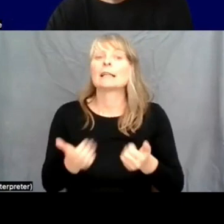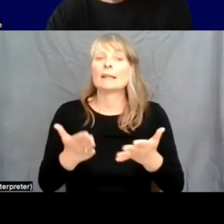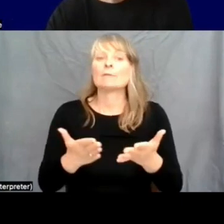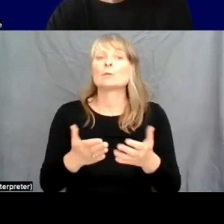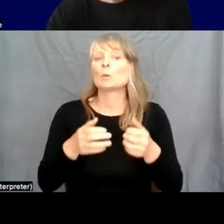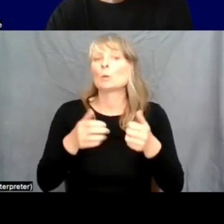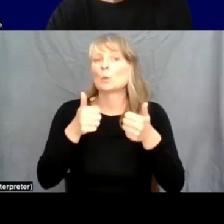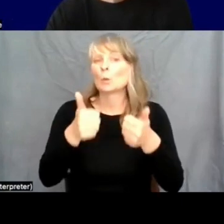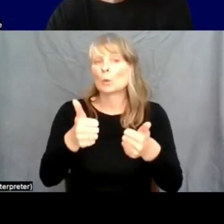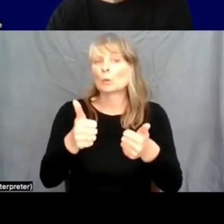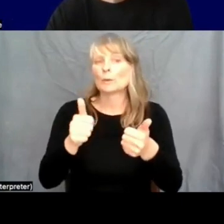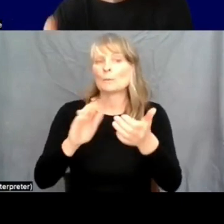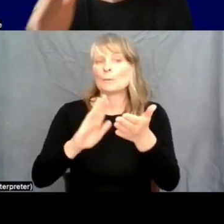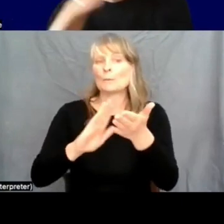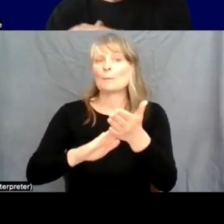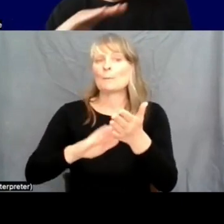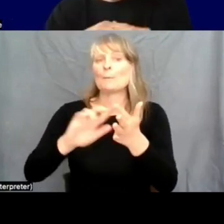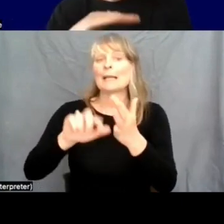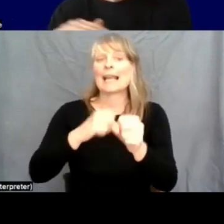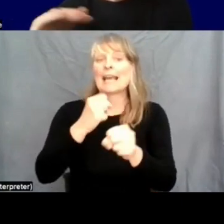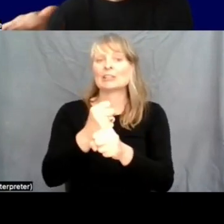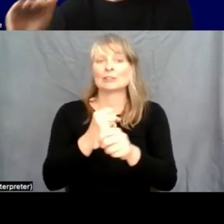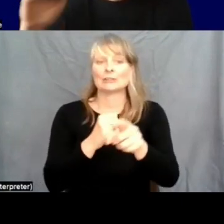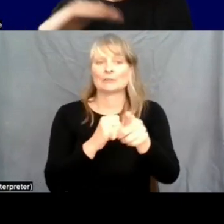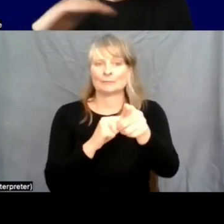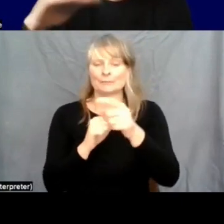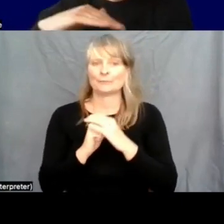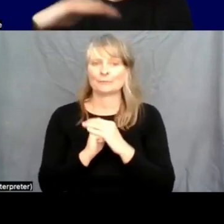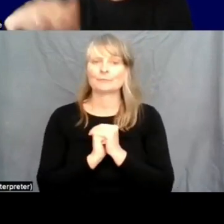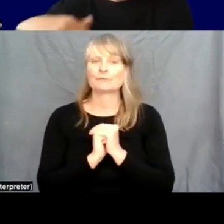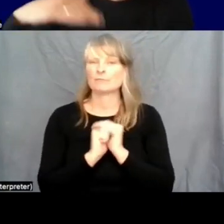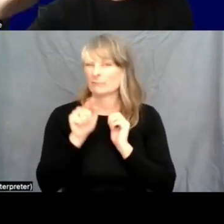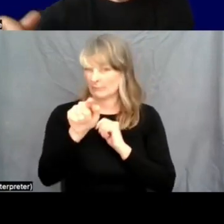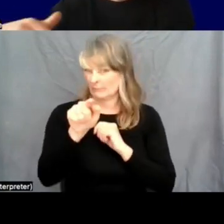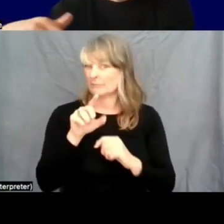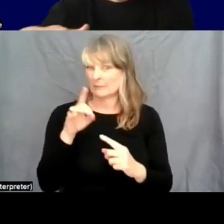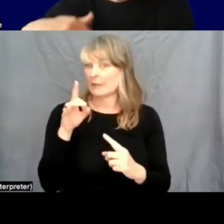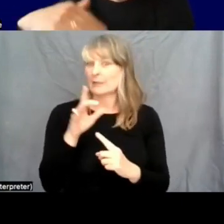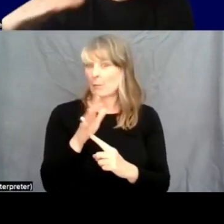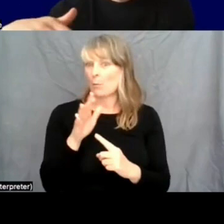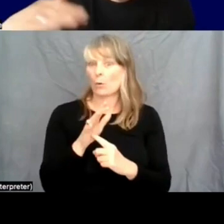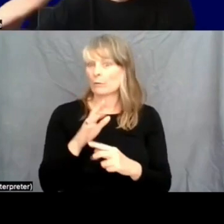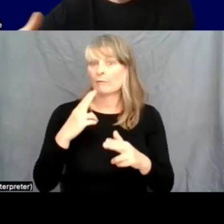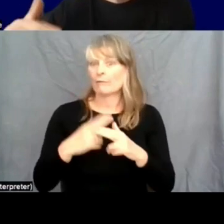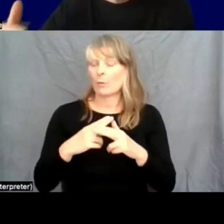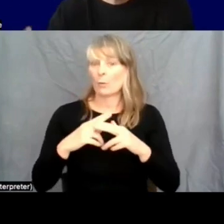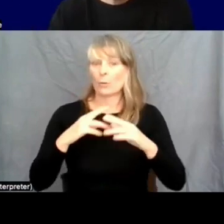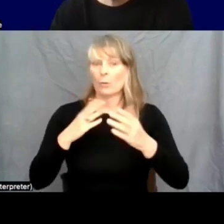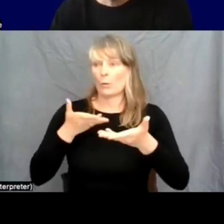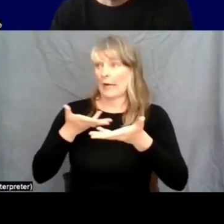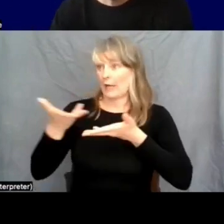It's that mediation that is really central to interactions, shared experiences,